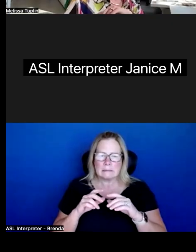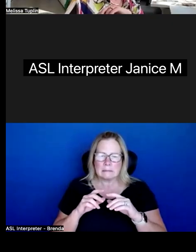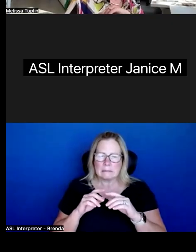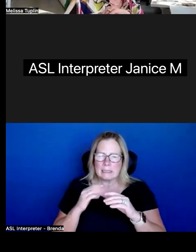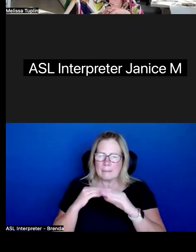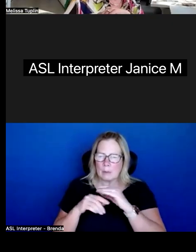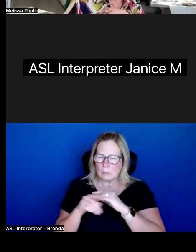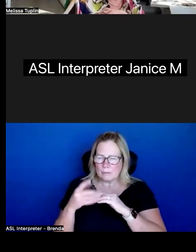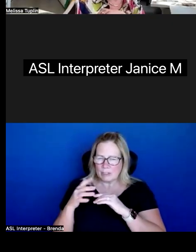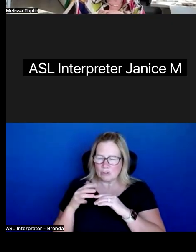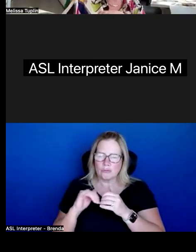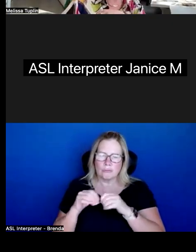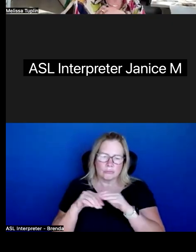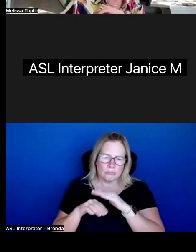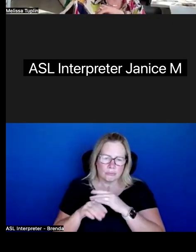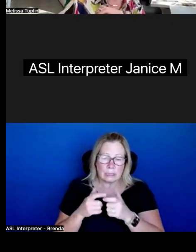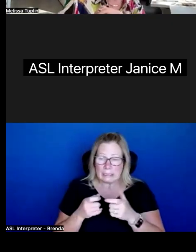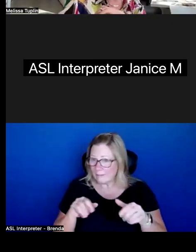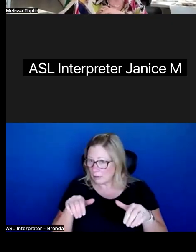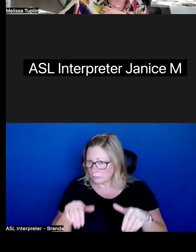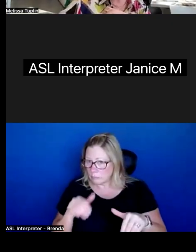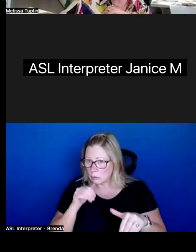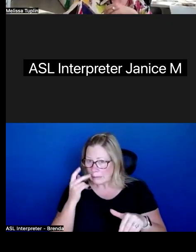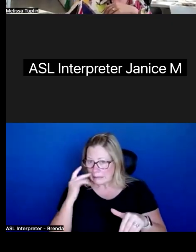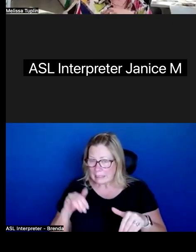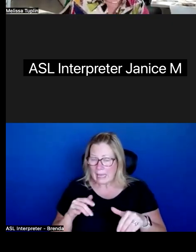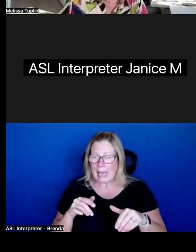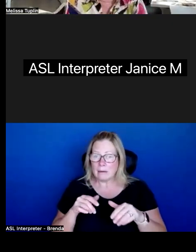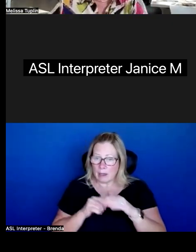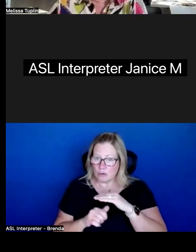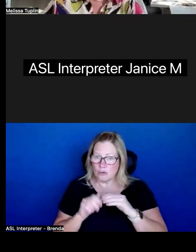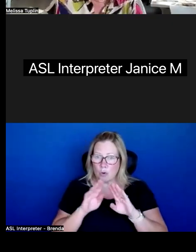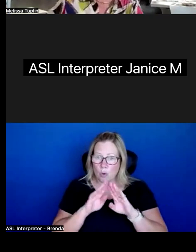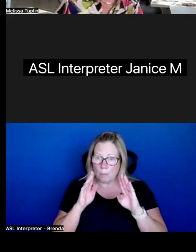If you do not see the application in Open Opportunities, please reach out to us as